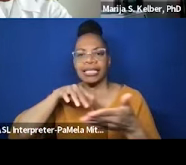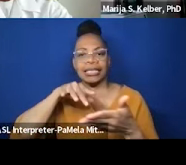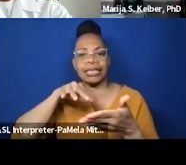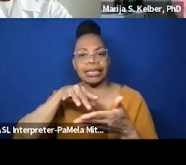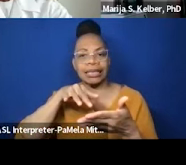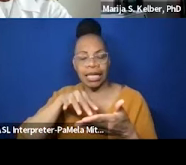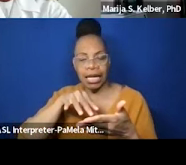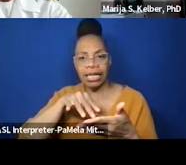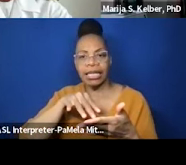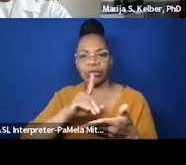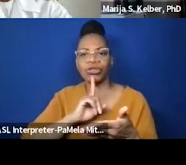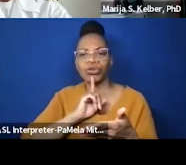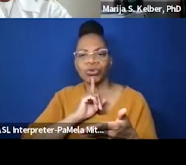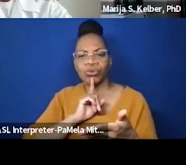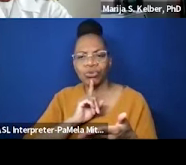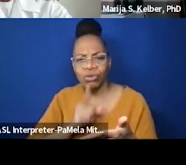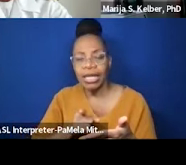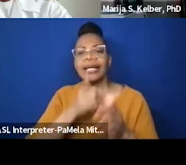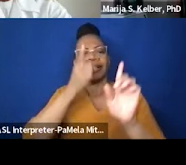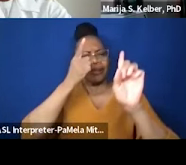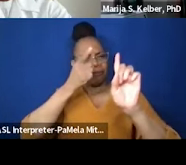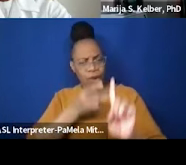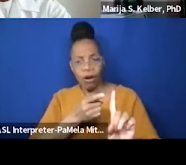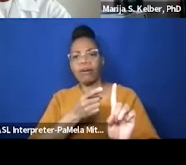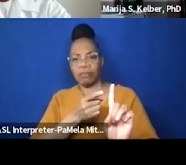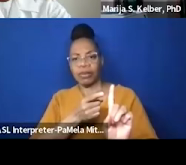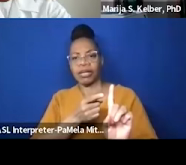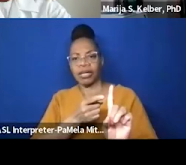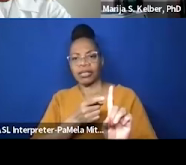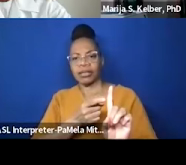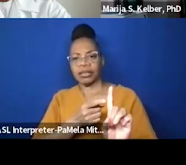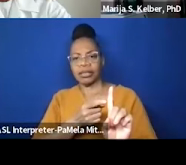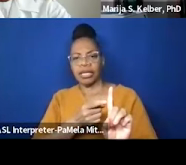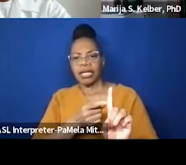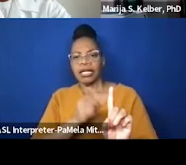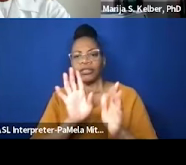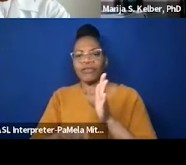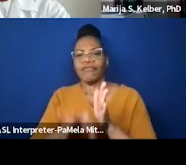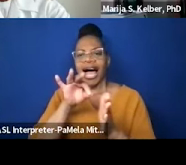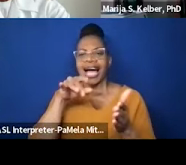which was kind of the main purpose of this exercise, to find studies that looked at suicide